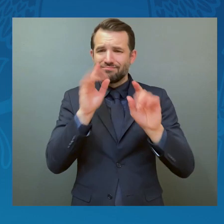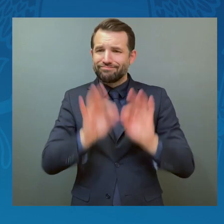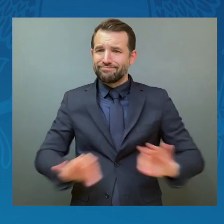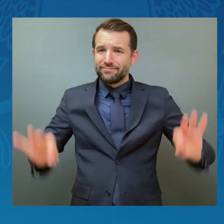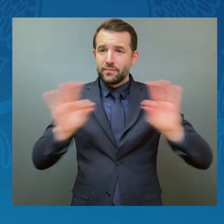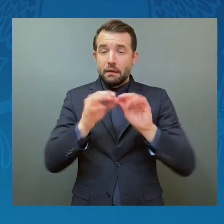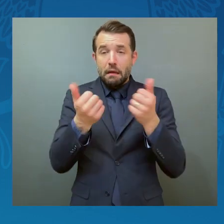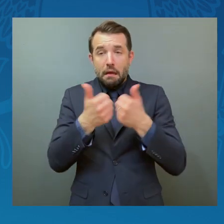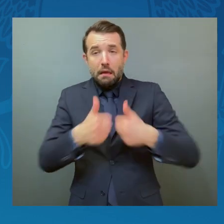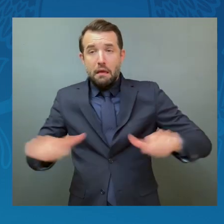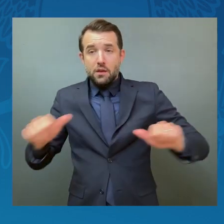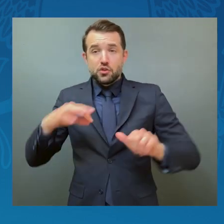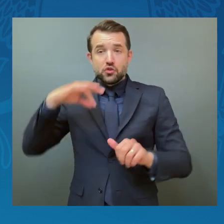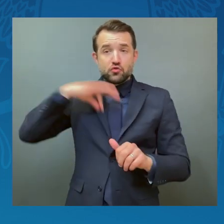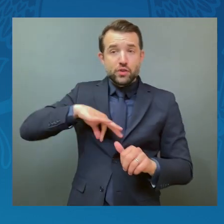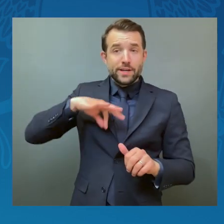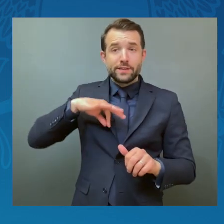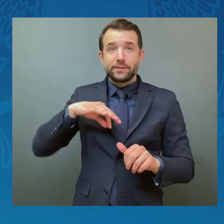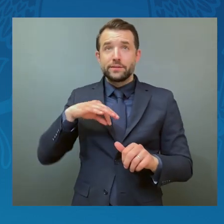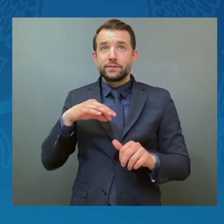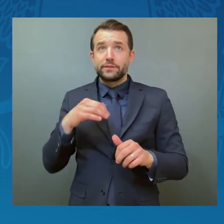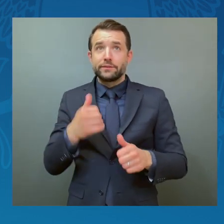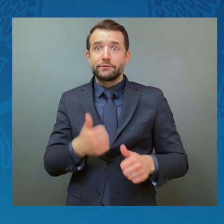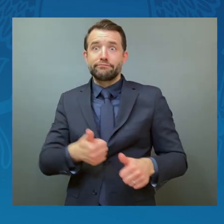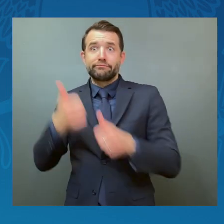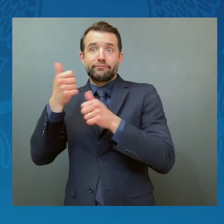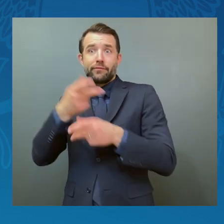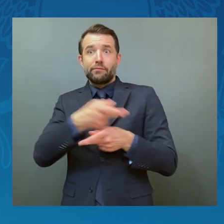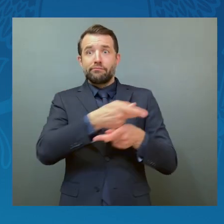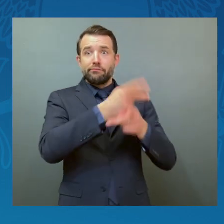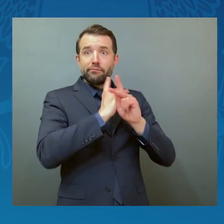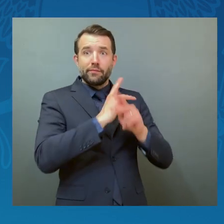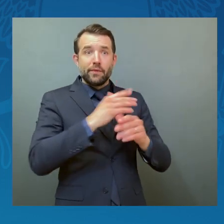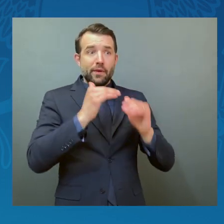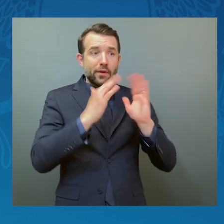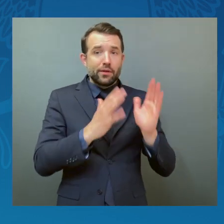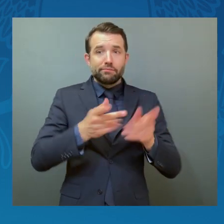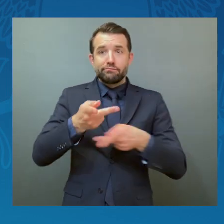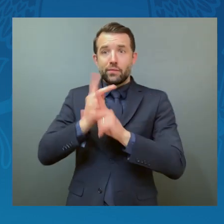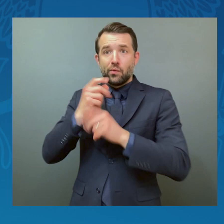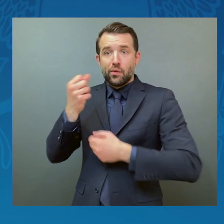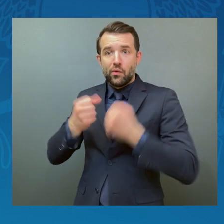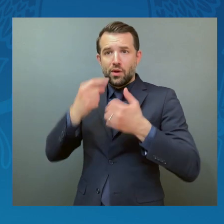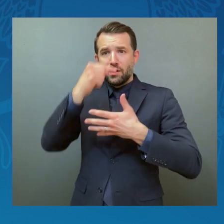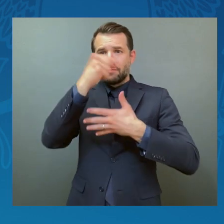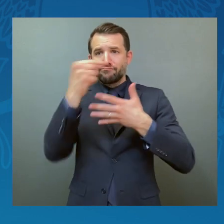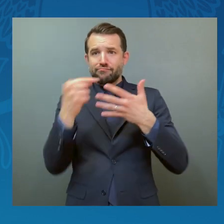More and more people are asking, what is on your credit report and people are being disqualified